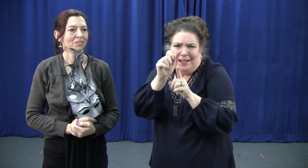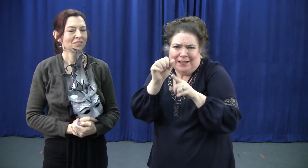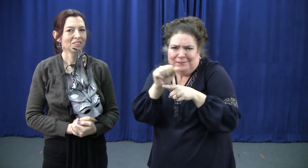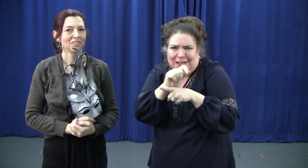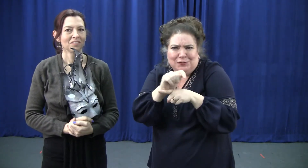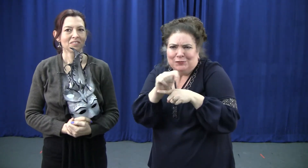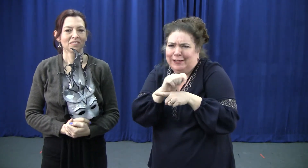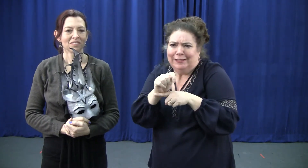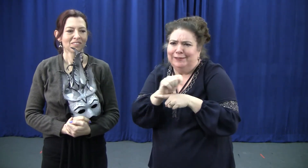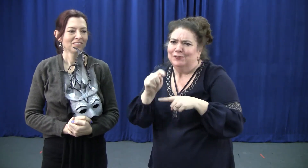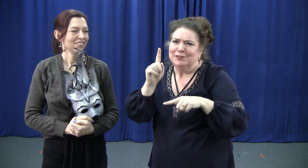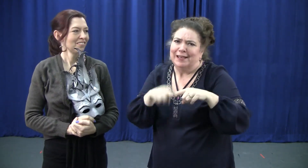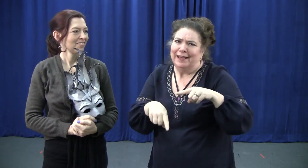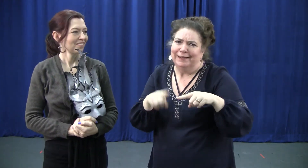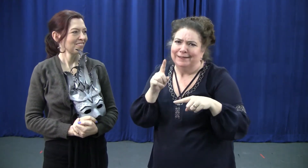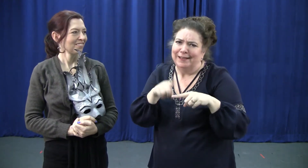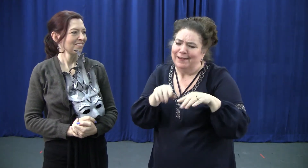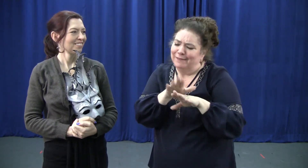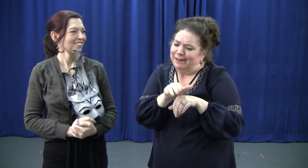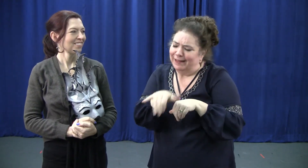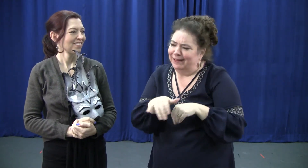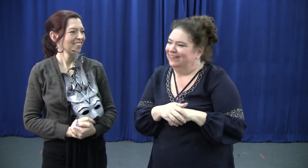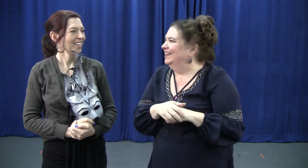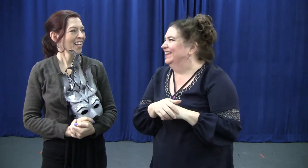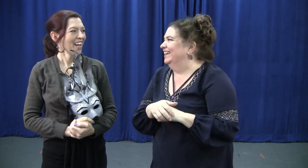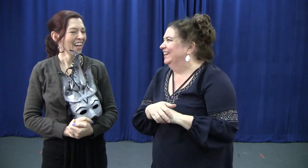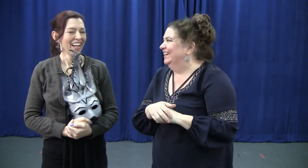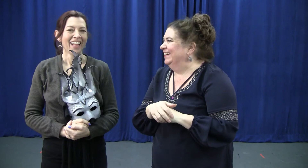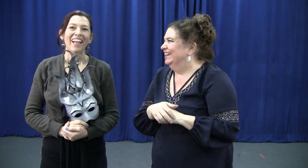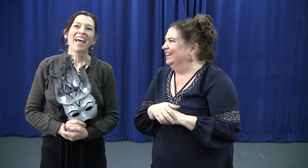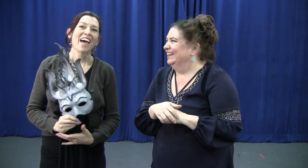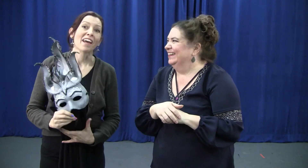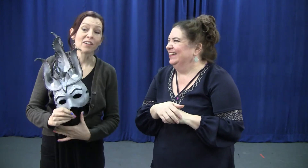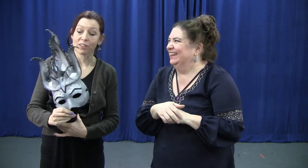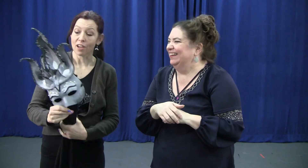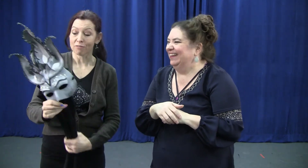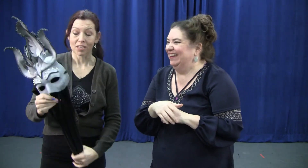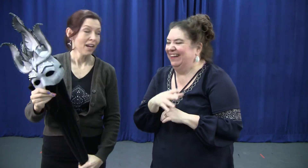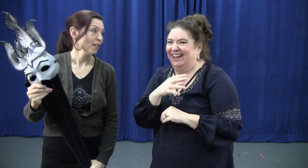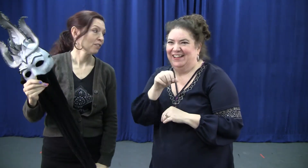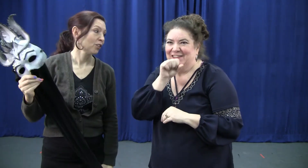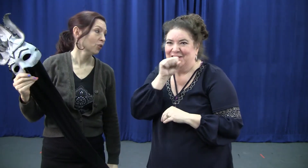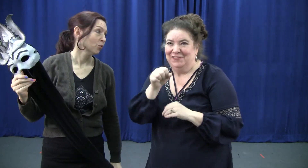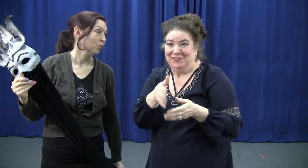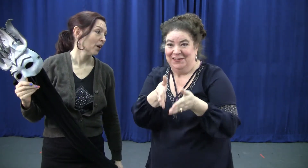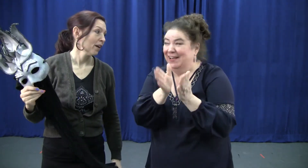that training.. you just can't he can't fake that. (Heather) and I'd love to ask you and